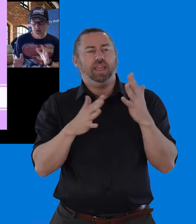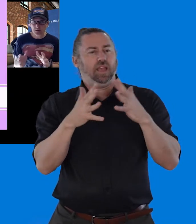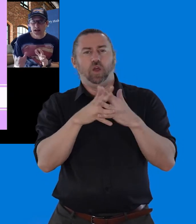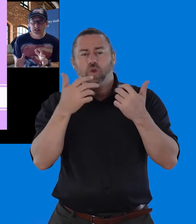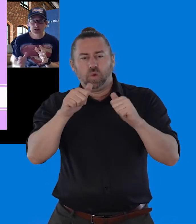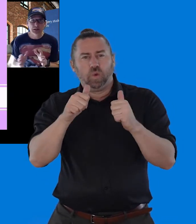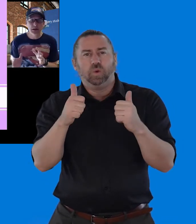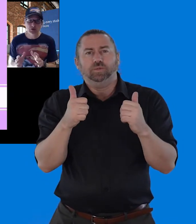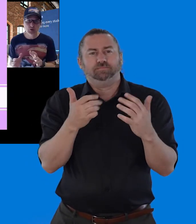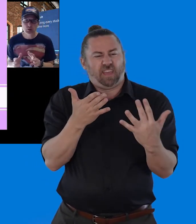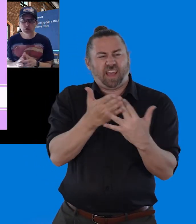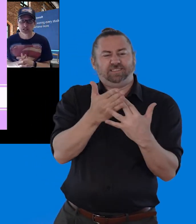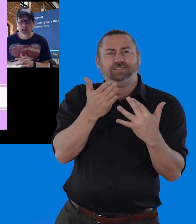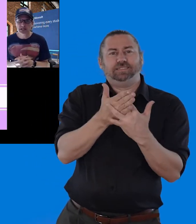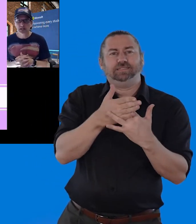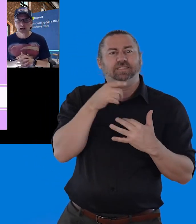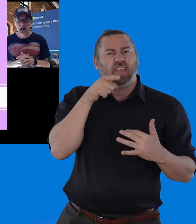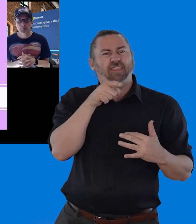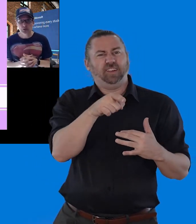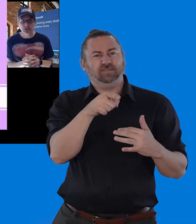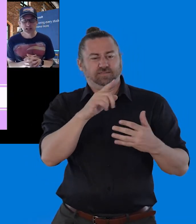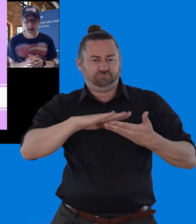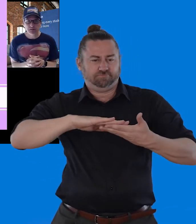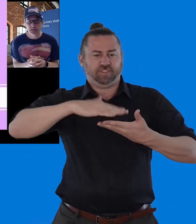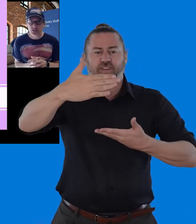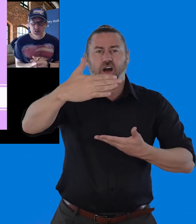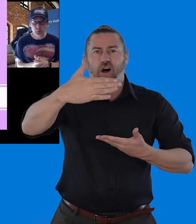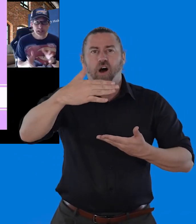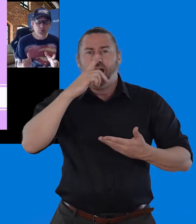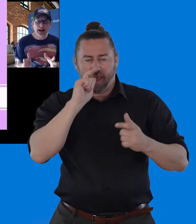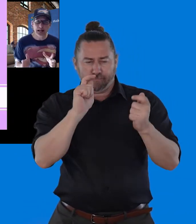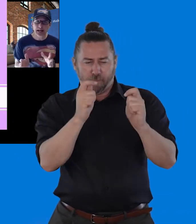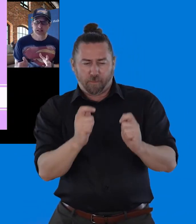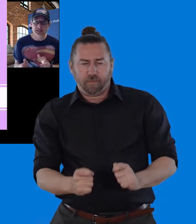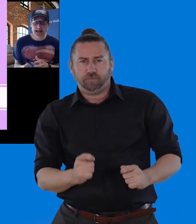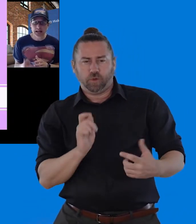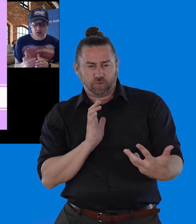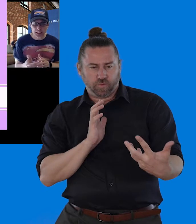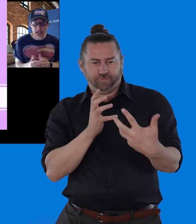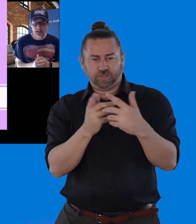your device to be much more personalized using that feature. So please go back and access that you can get it